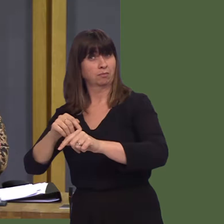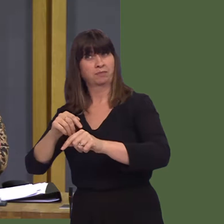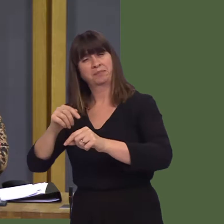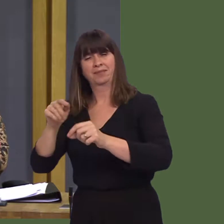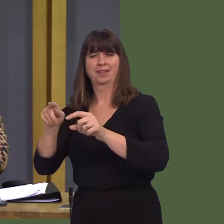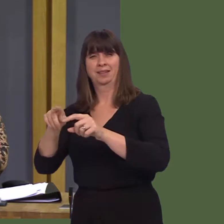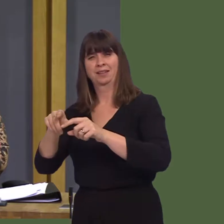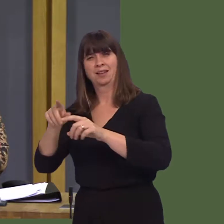be a meaningful vote?